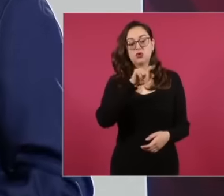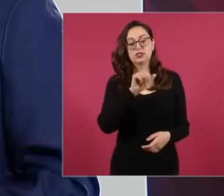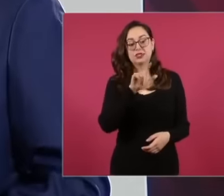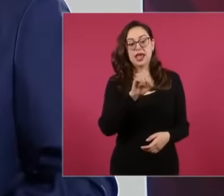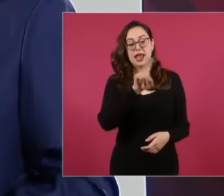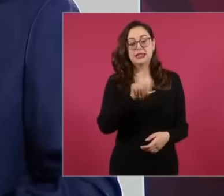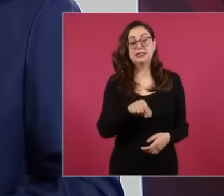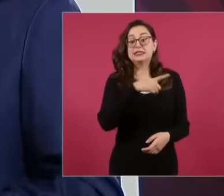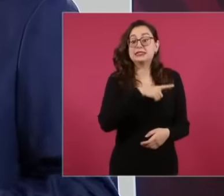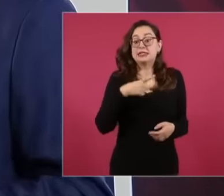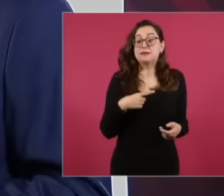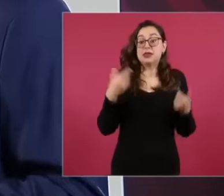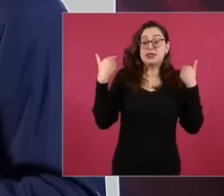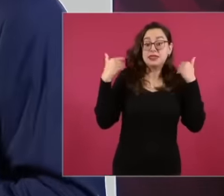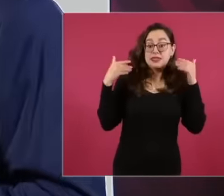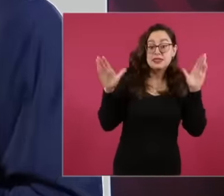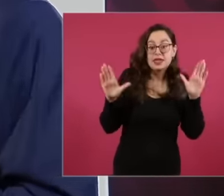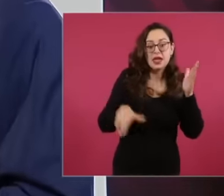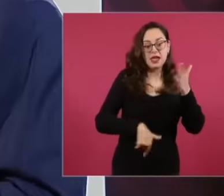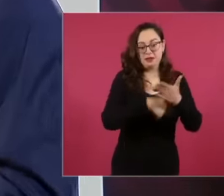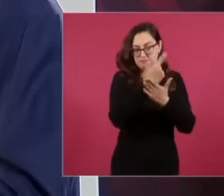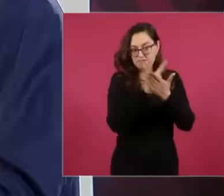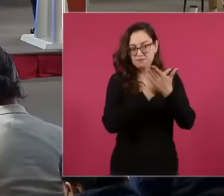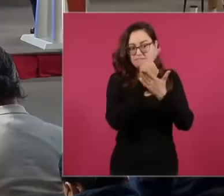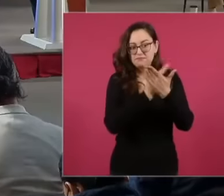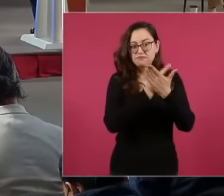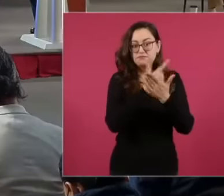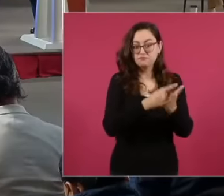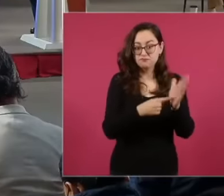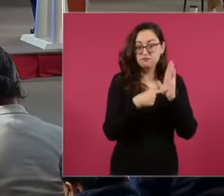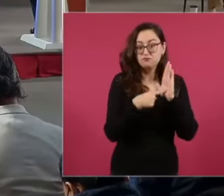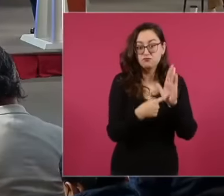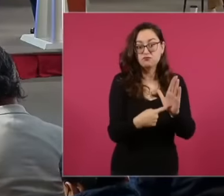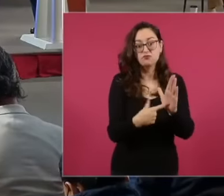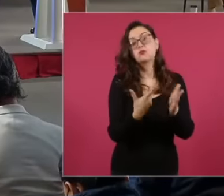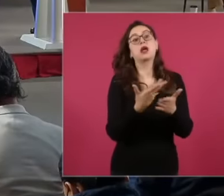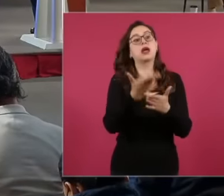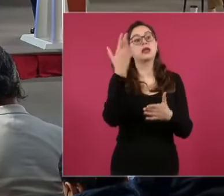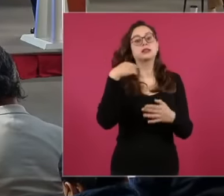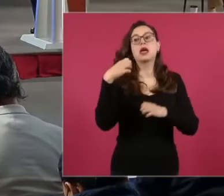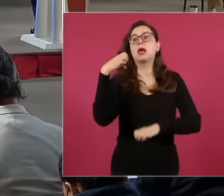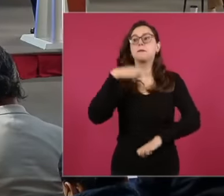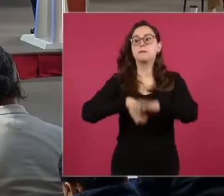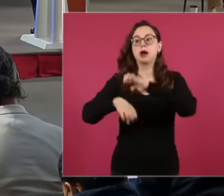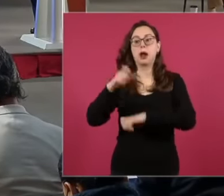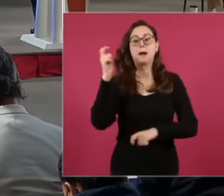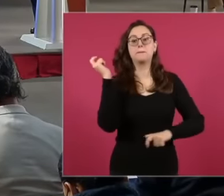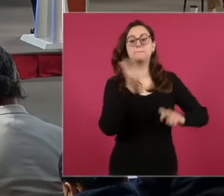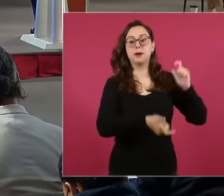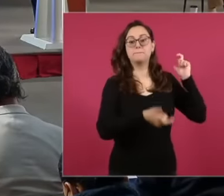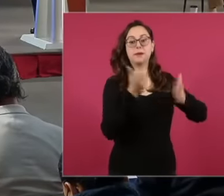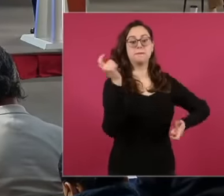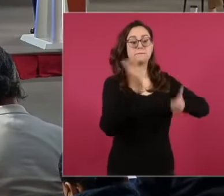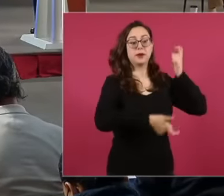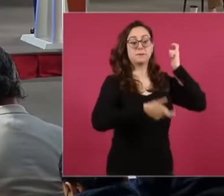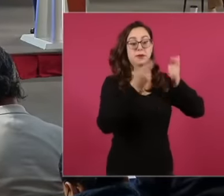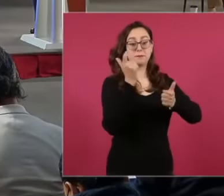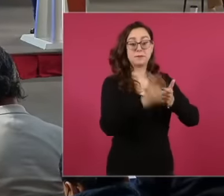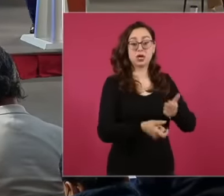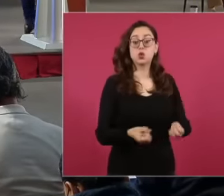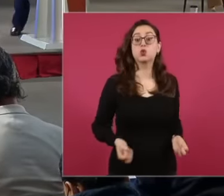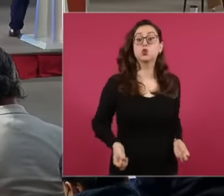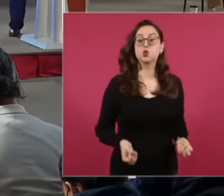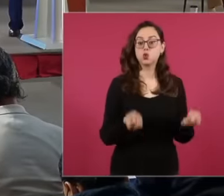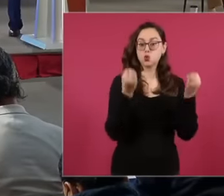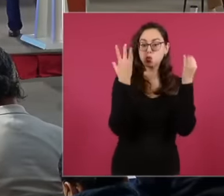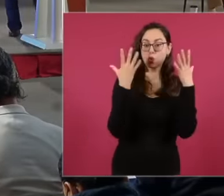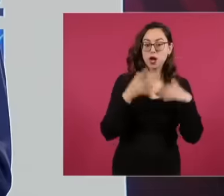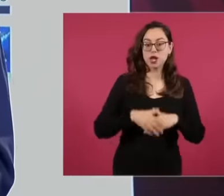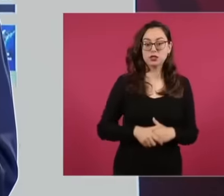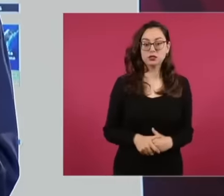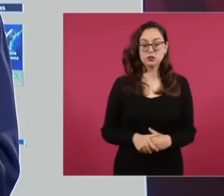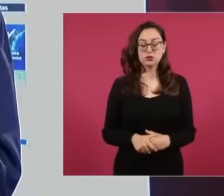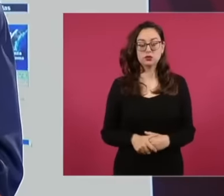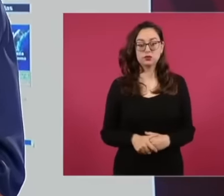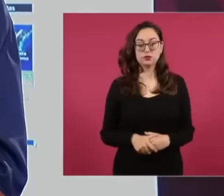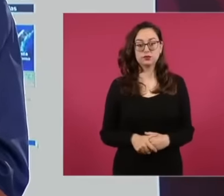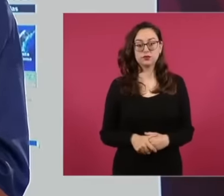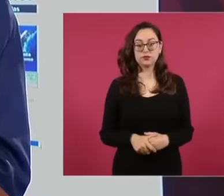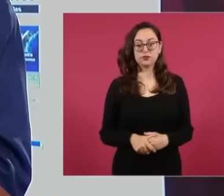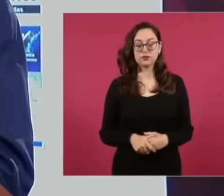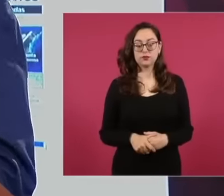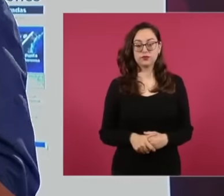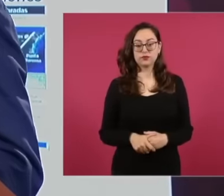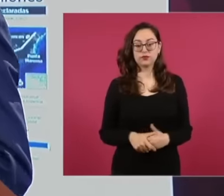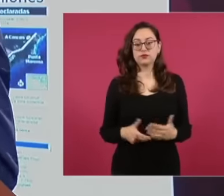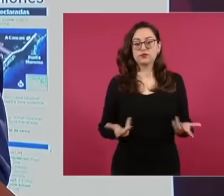just like this by official letter, the prosecutor's office should not be asked to clarify the matter of the